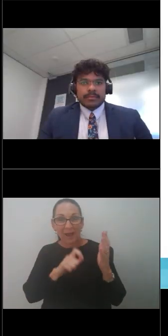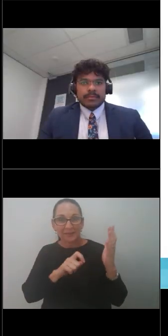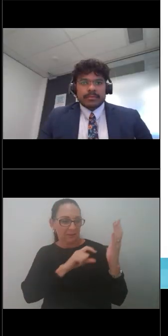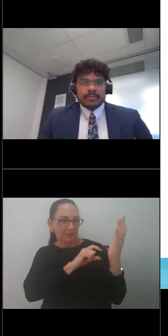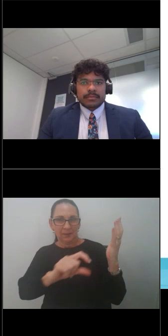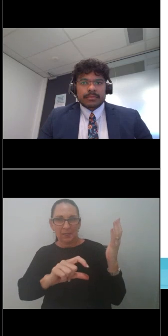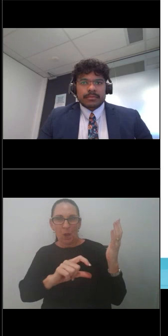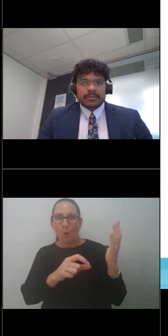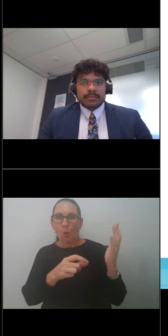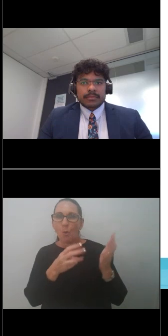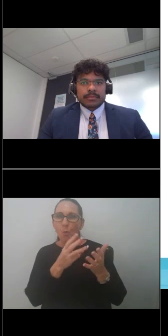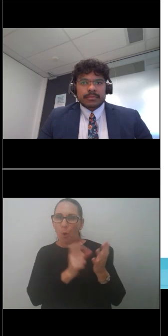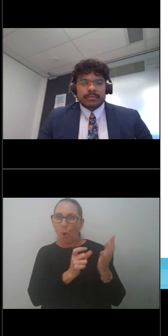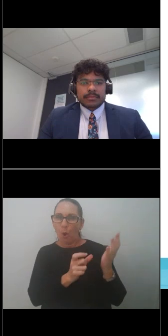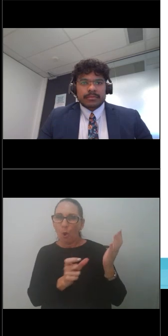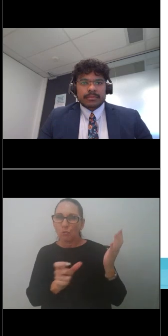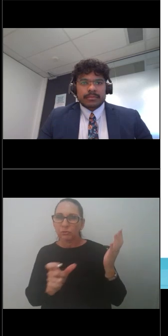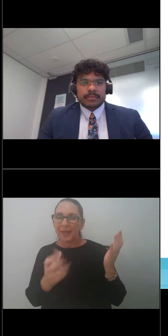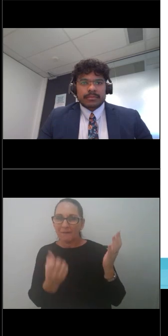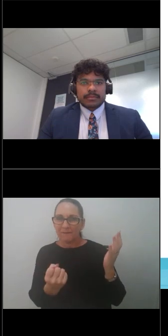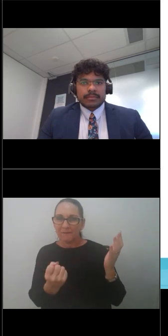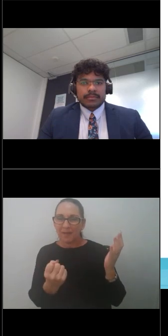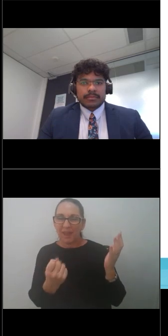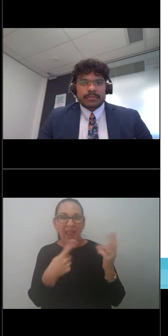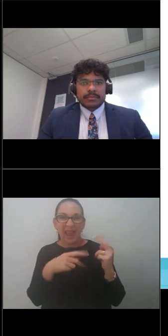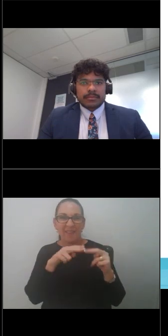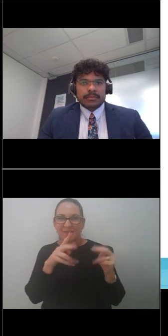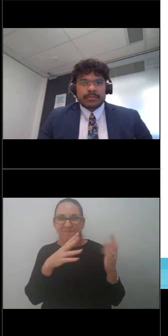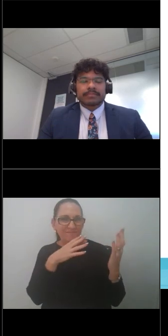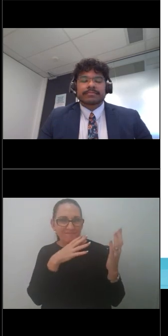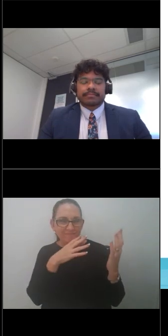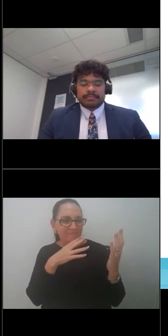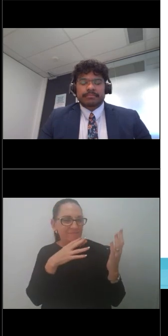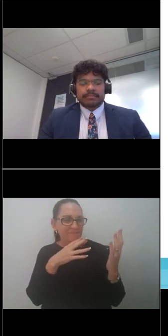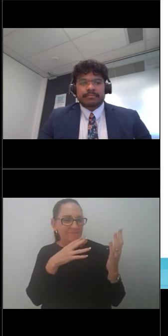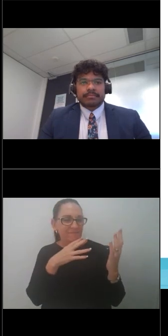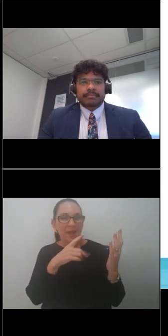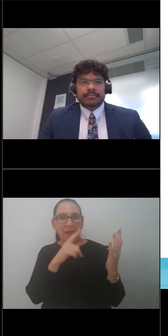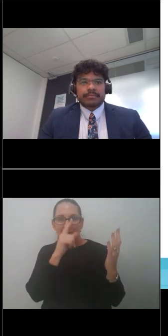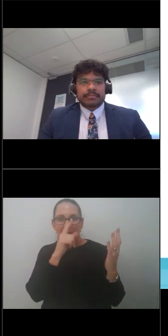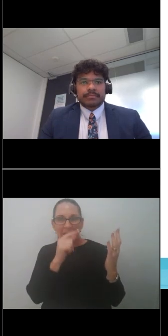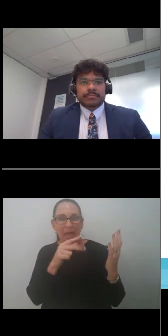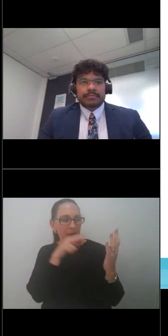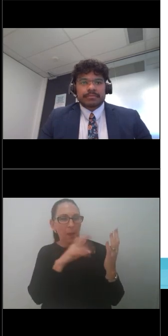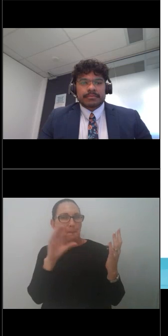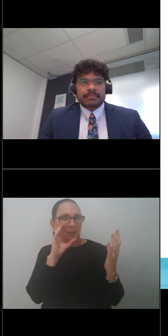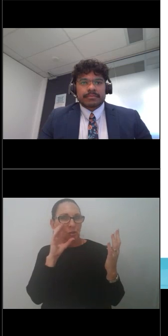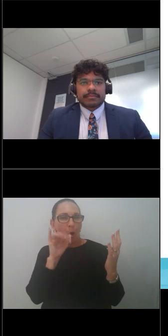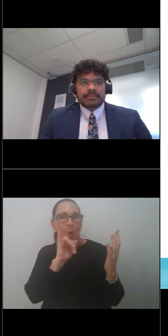um um provide them with um plain language example um which is which is what we talked about before